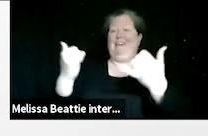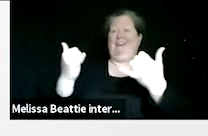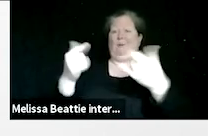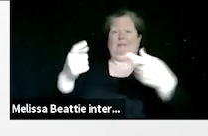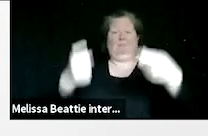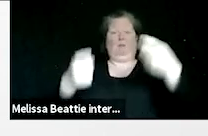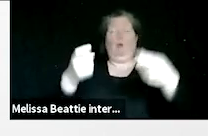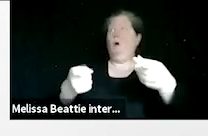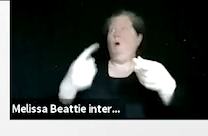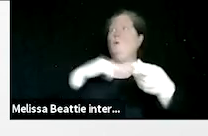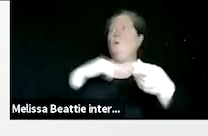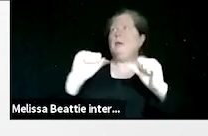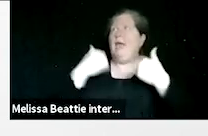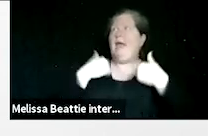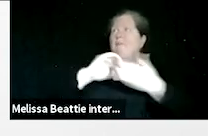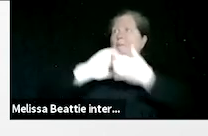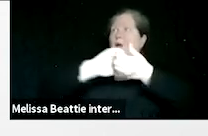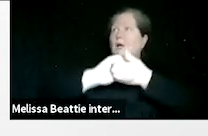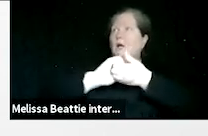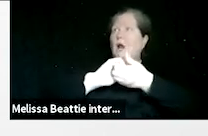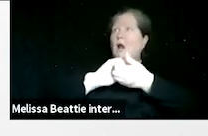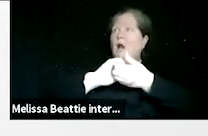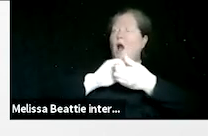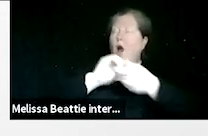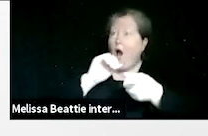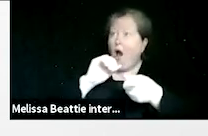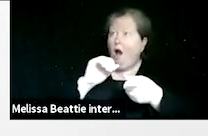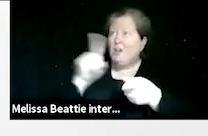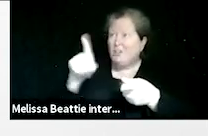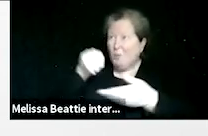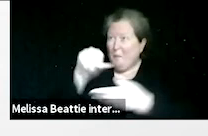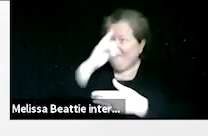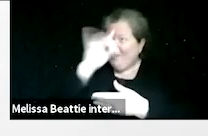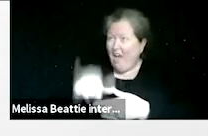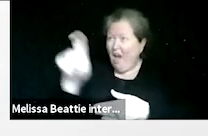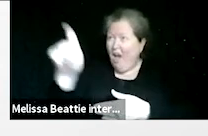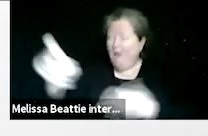What do you mean we can have a security were just part and you'll pay for that. Ben Woelk: So I would say that I would,